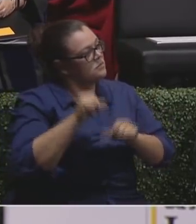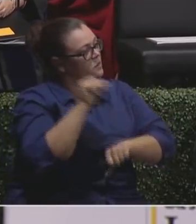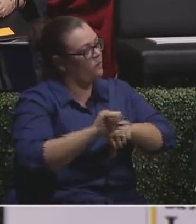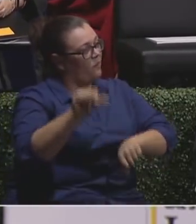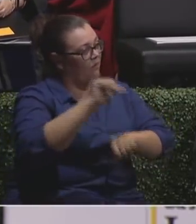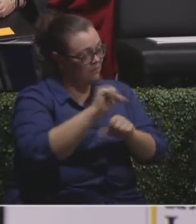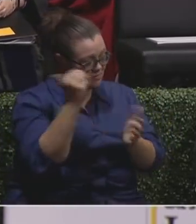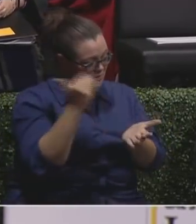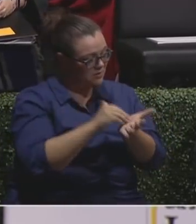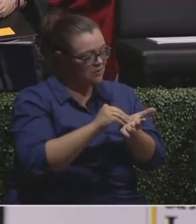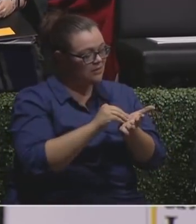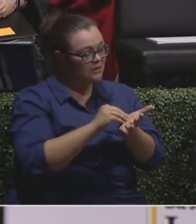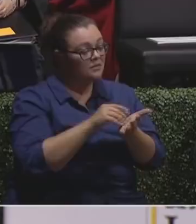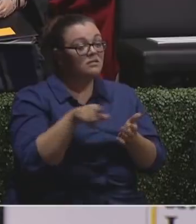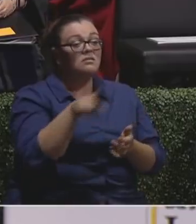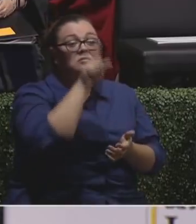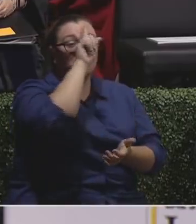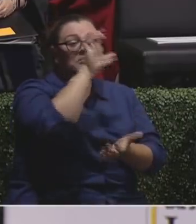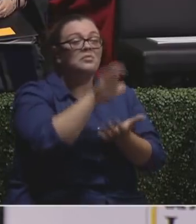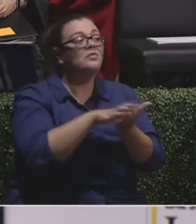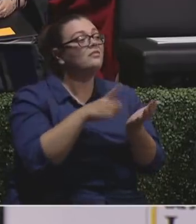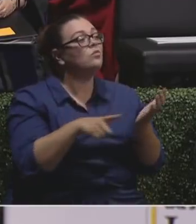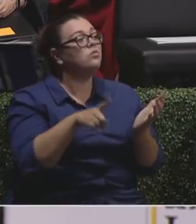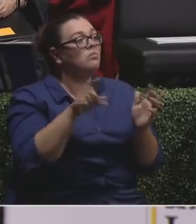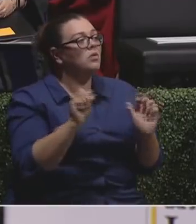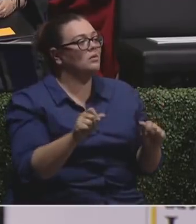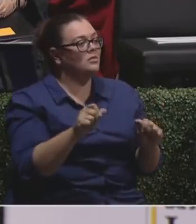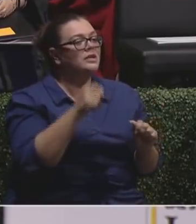EVERY DAY AND ESPECIALLY AFTER EVERY SET BACK, AND THERE HAVE BEEN MANY.